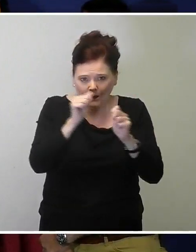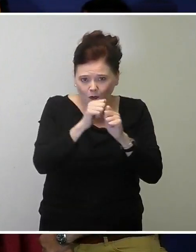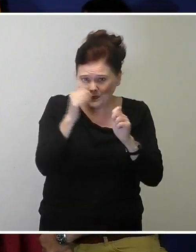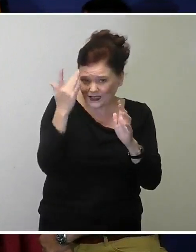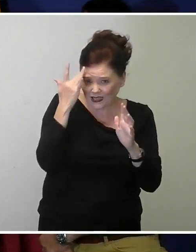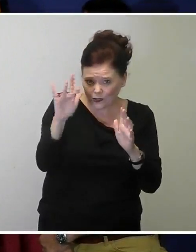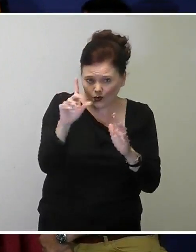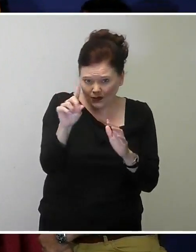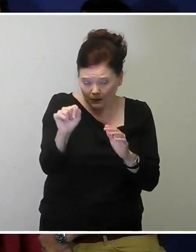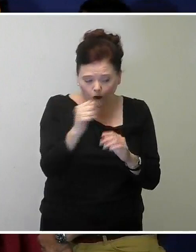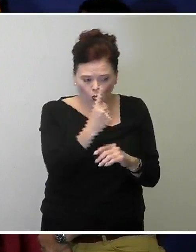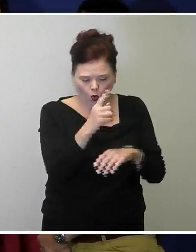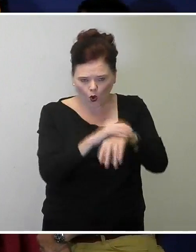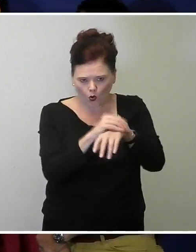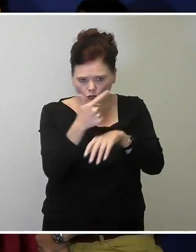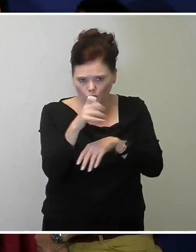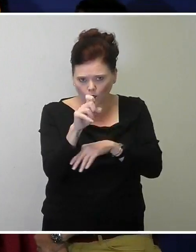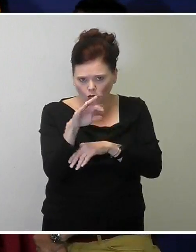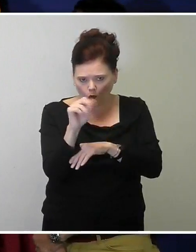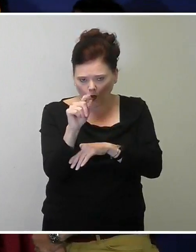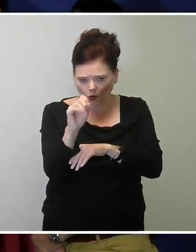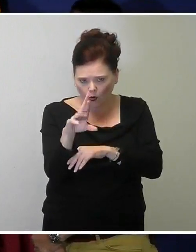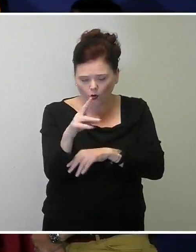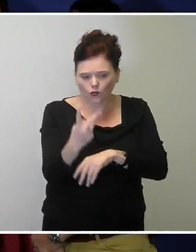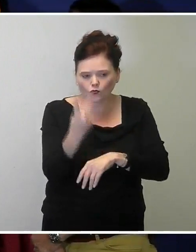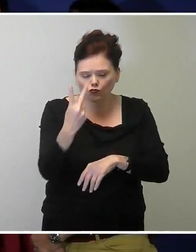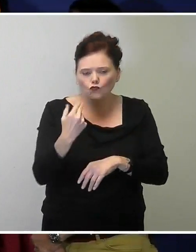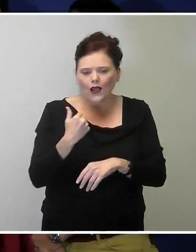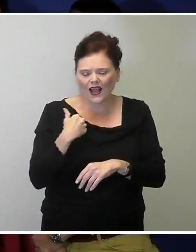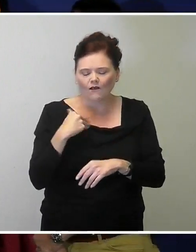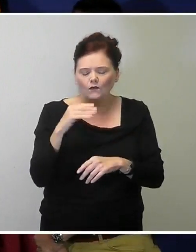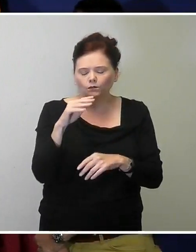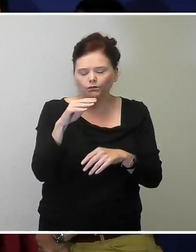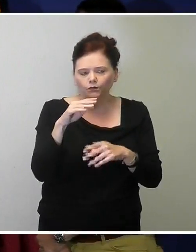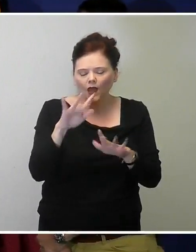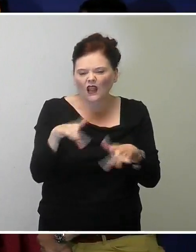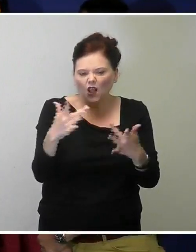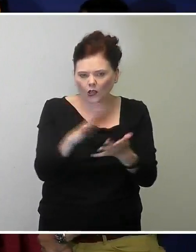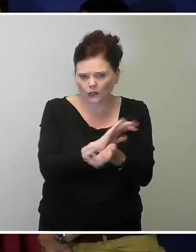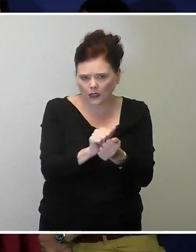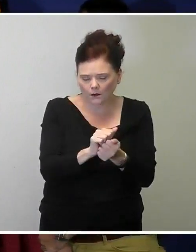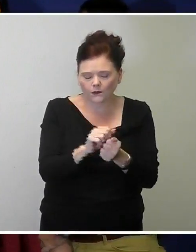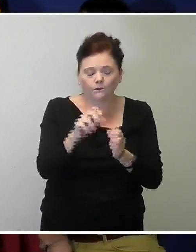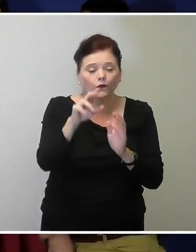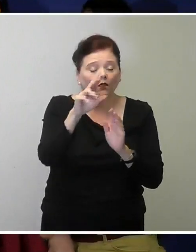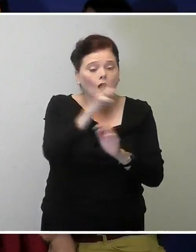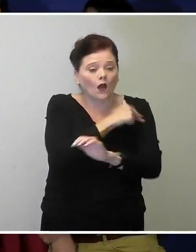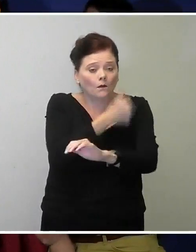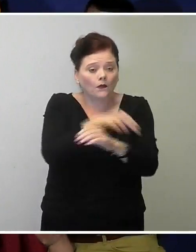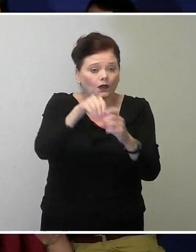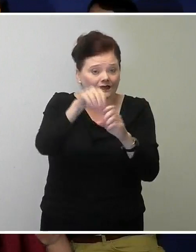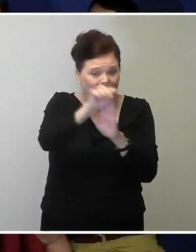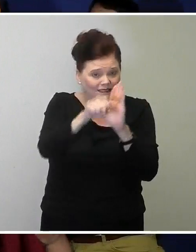WE HAVE AN INTERMEDIATE CARE FACILITY FOR INDIVIDUALS WITH INTELLECTUAL DISABOUTS. ONE IS ON GENERATOR AND TWO